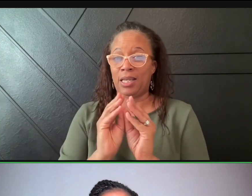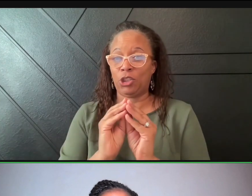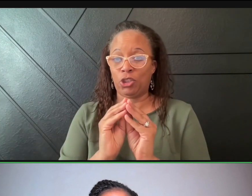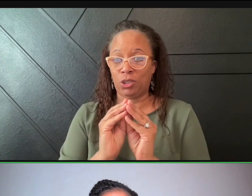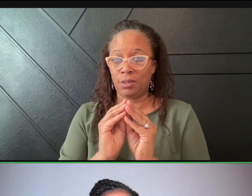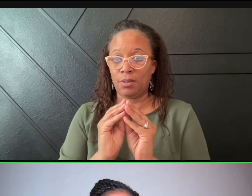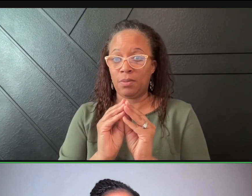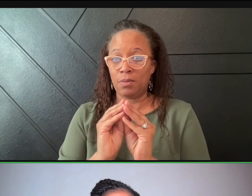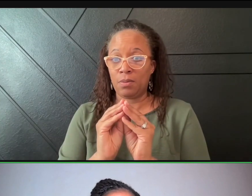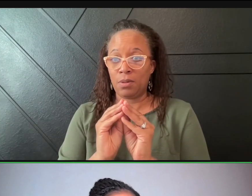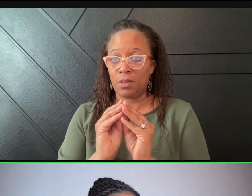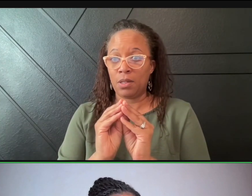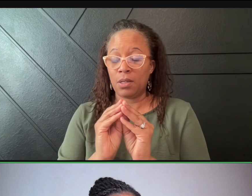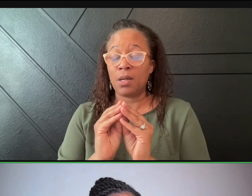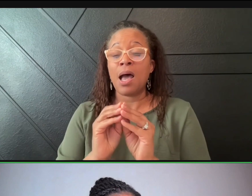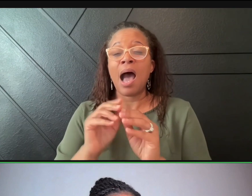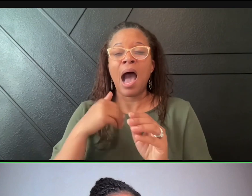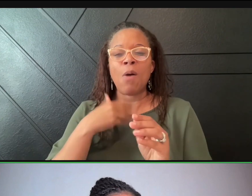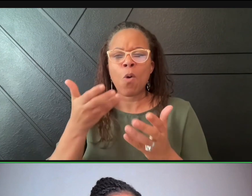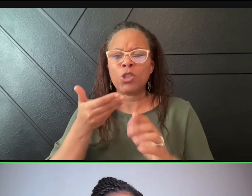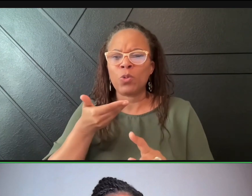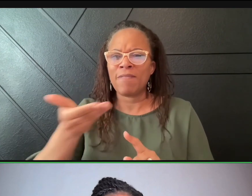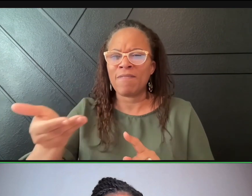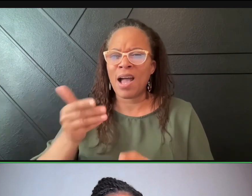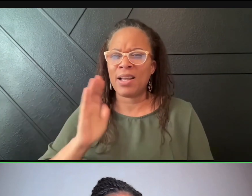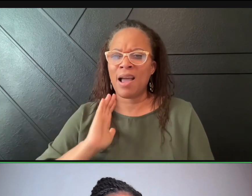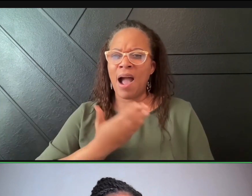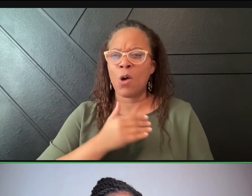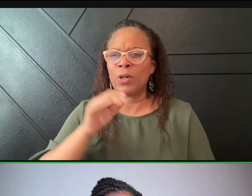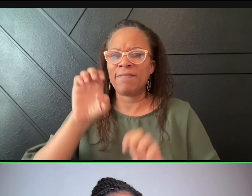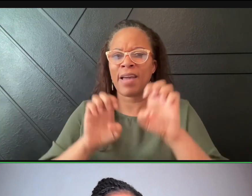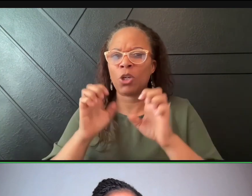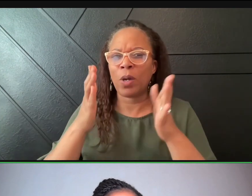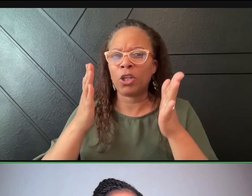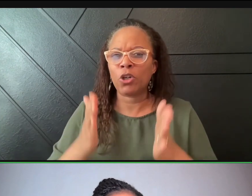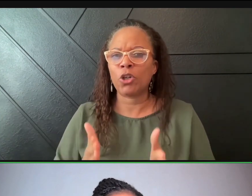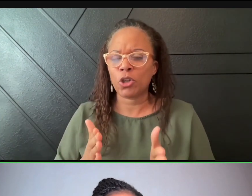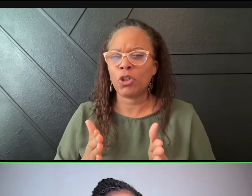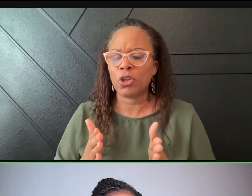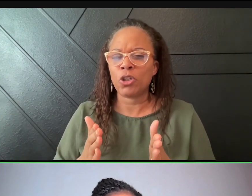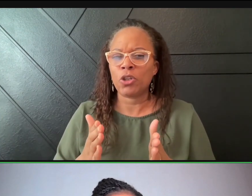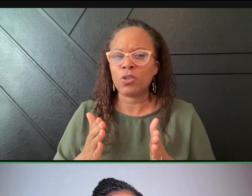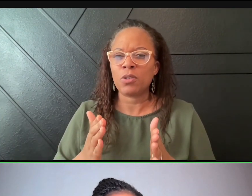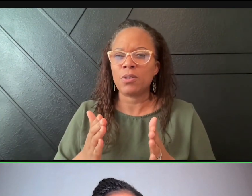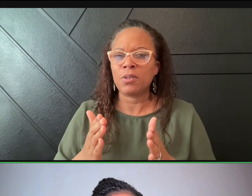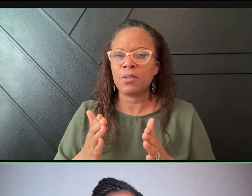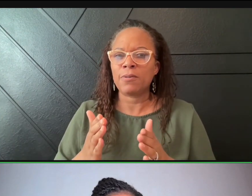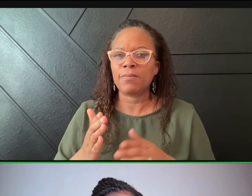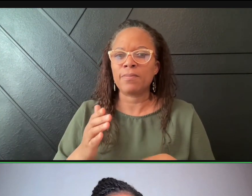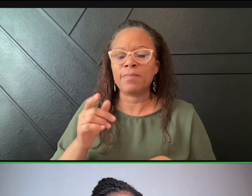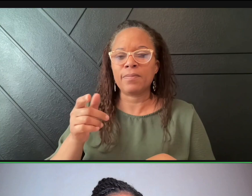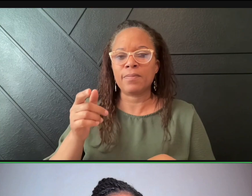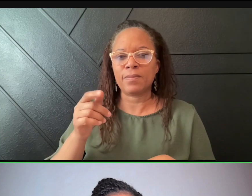We will have our Q&A session at the end. I'm going to go ahead and invite our evaluator